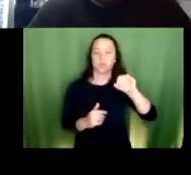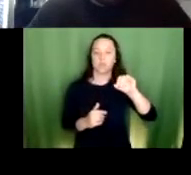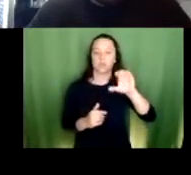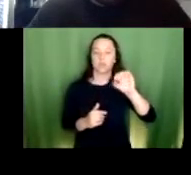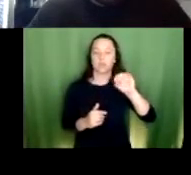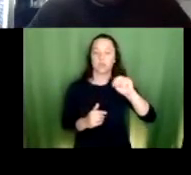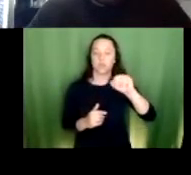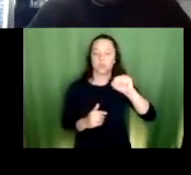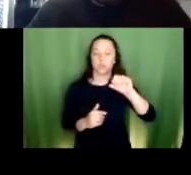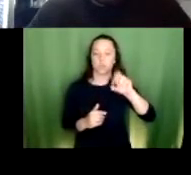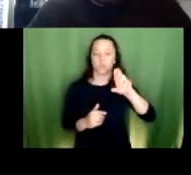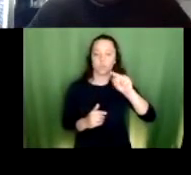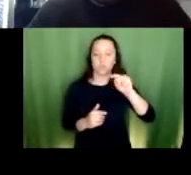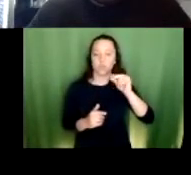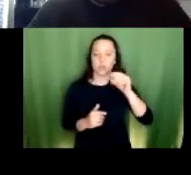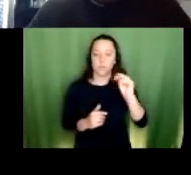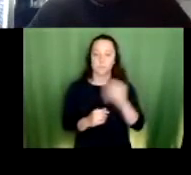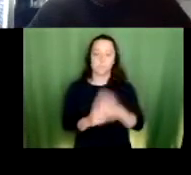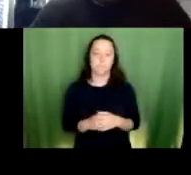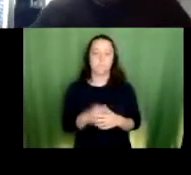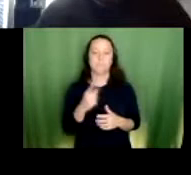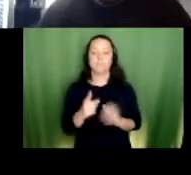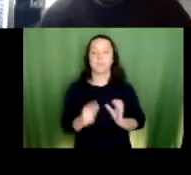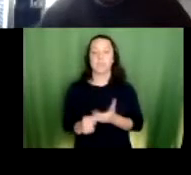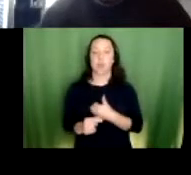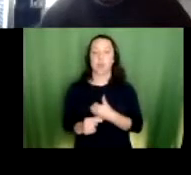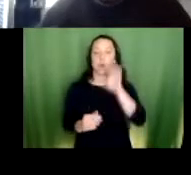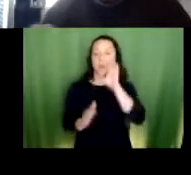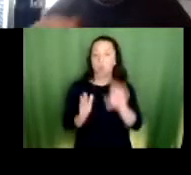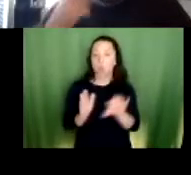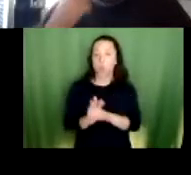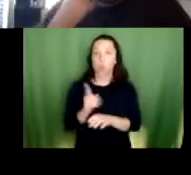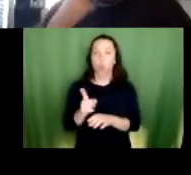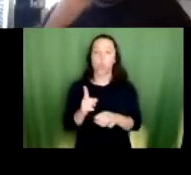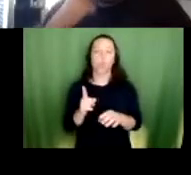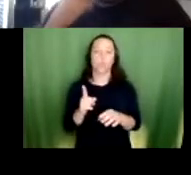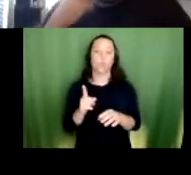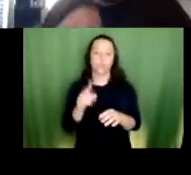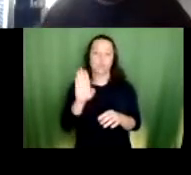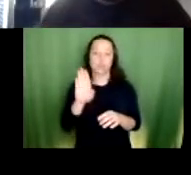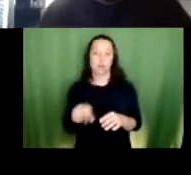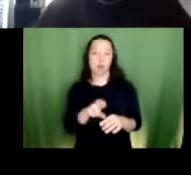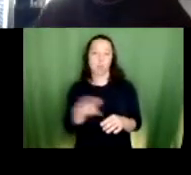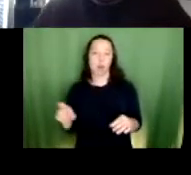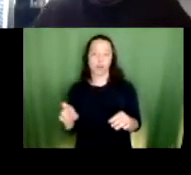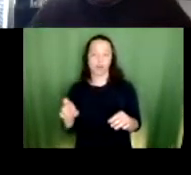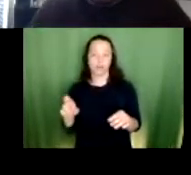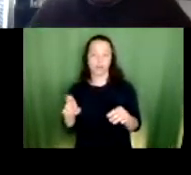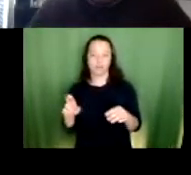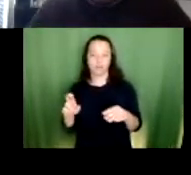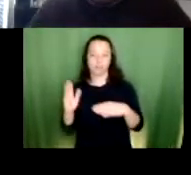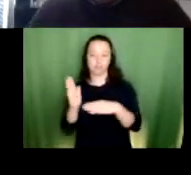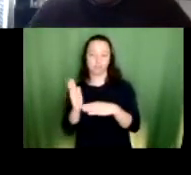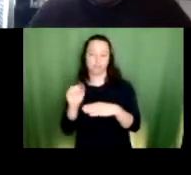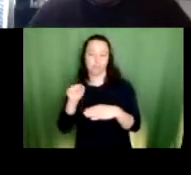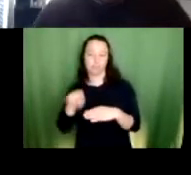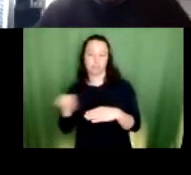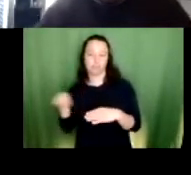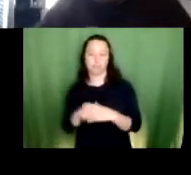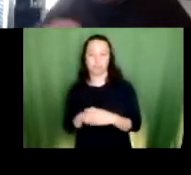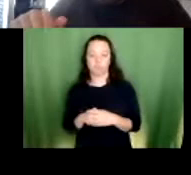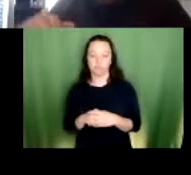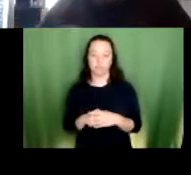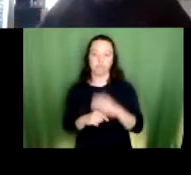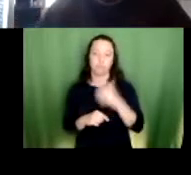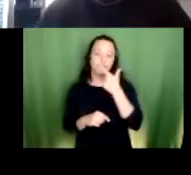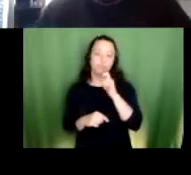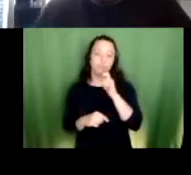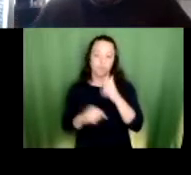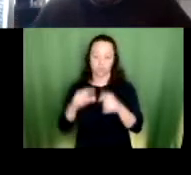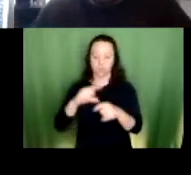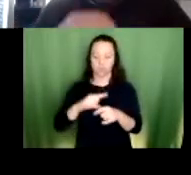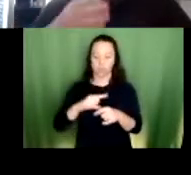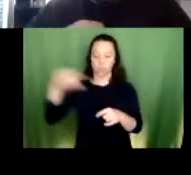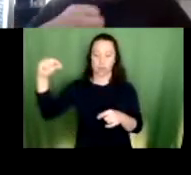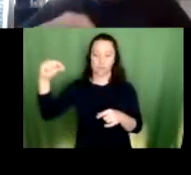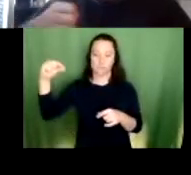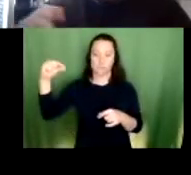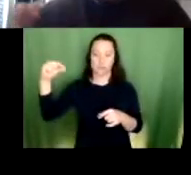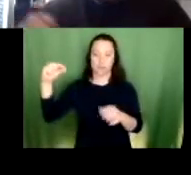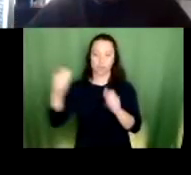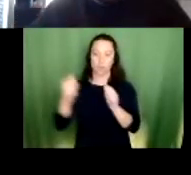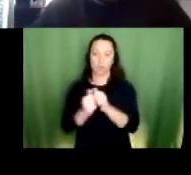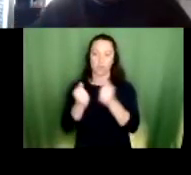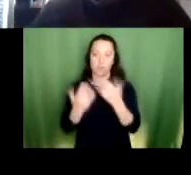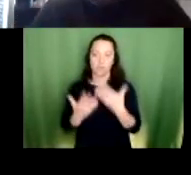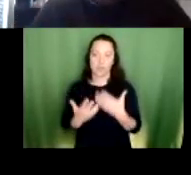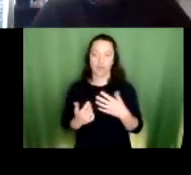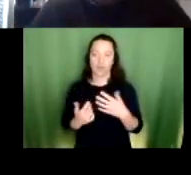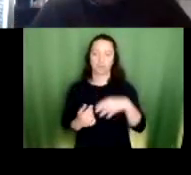of the slide. Slanted charcoal ramp type shape with many different bars above it.